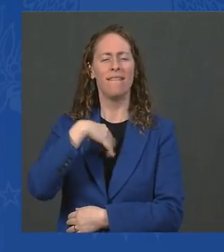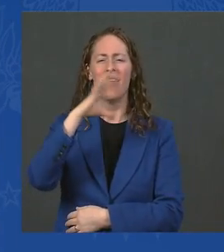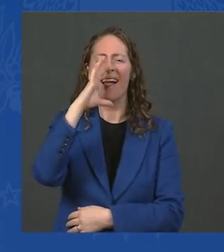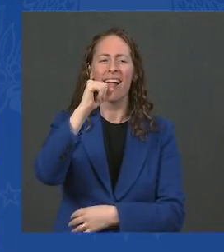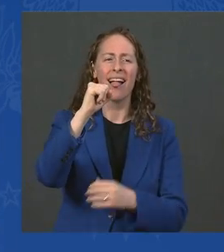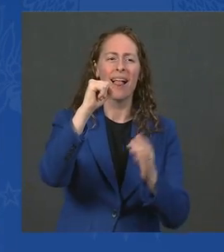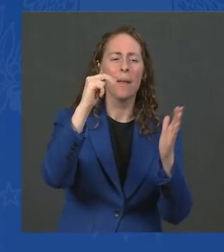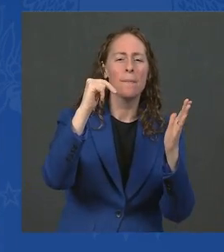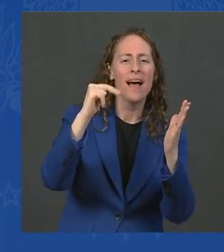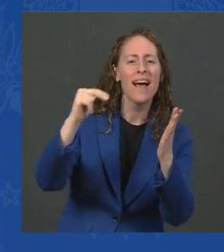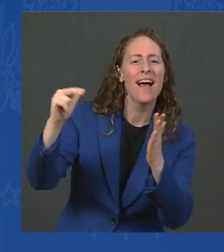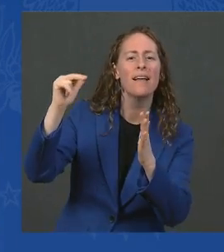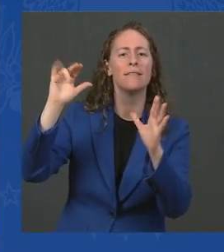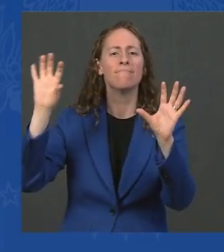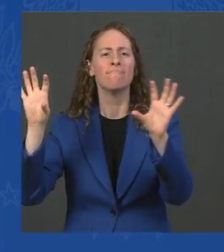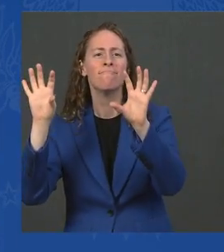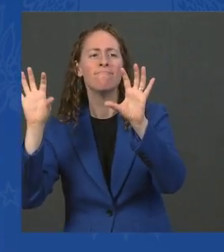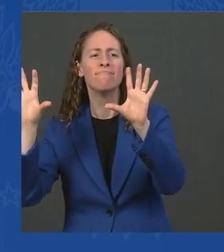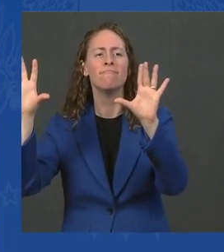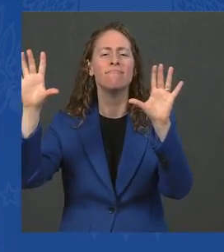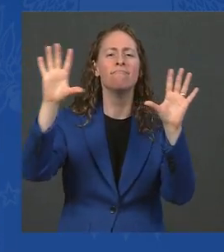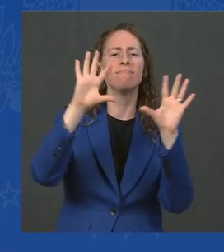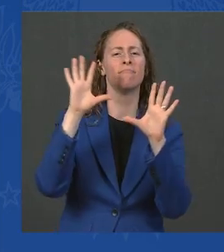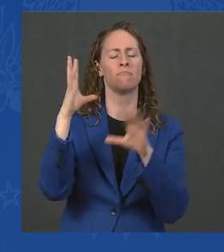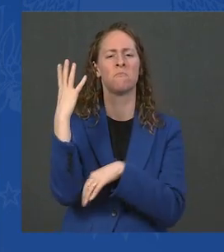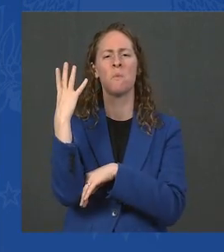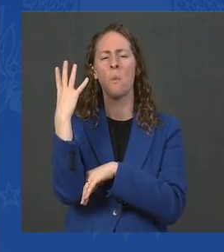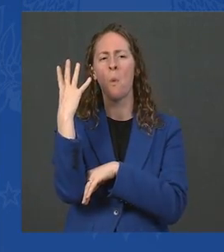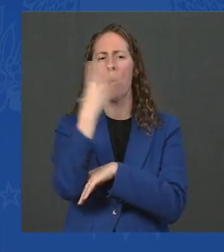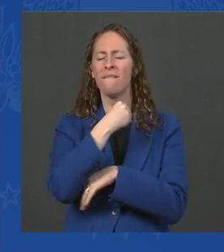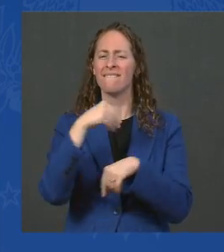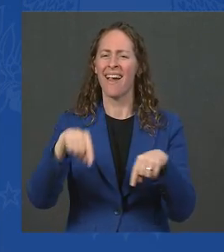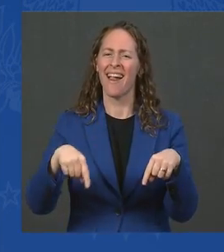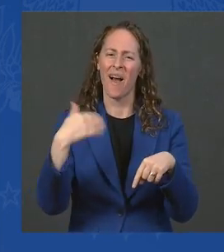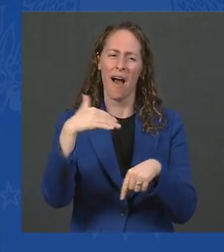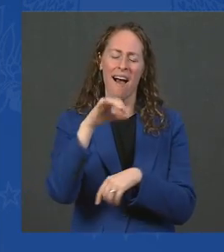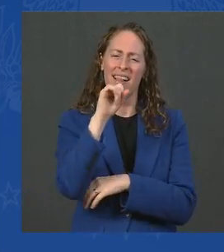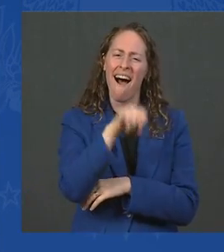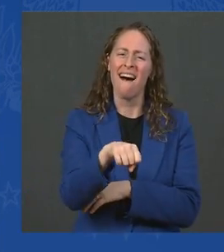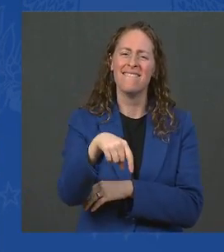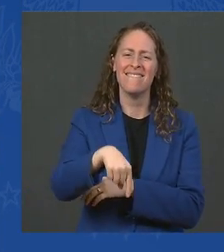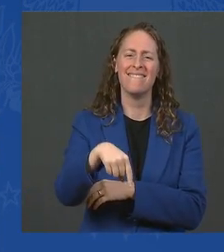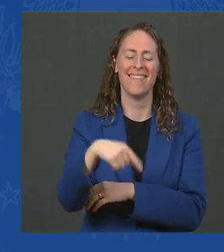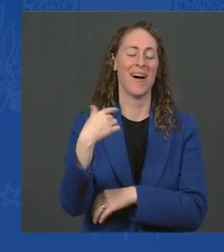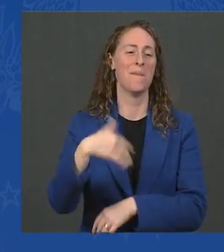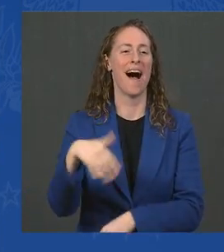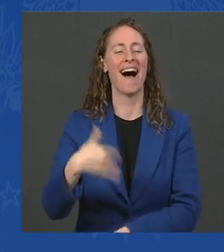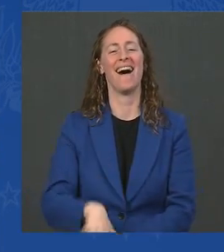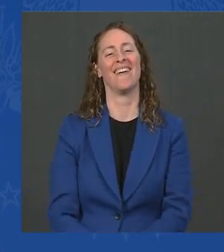I love this school, and you do too The President: She's applying for a job.